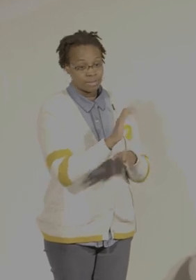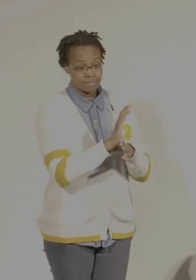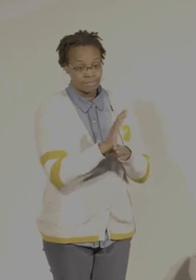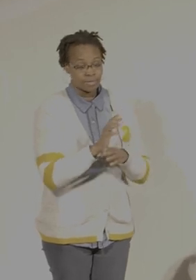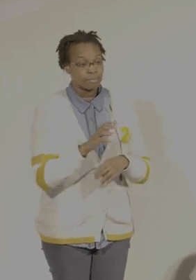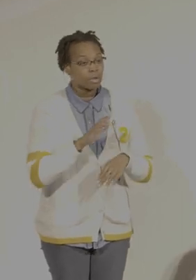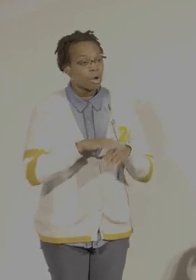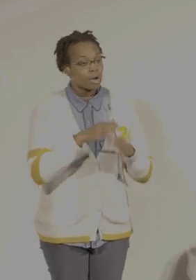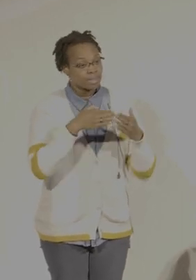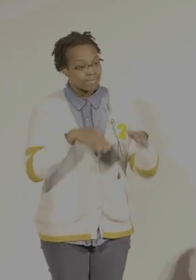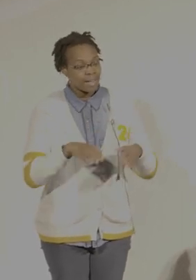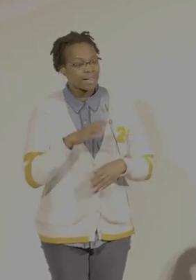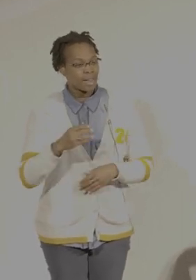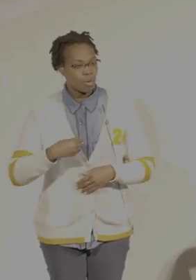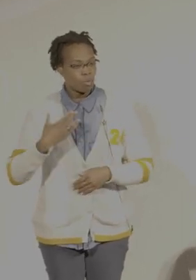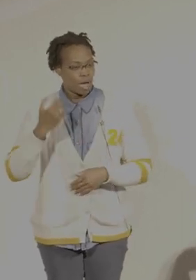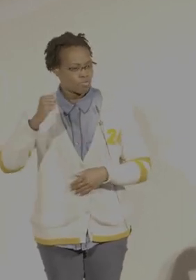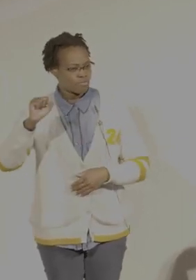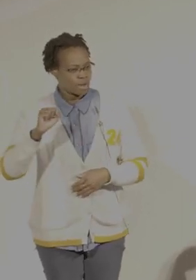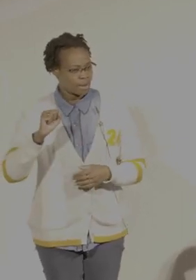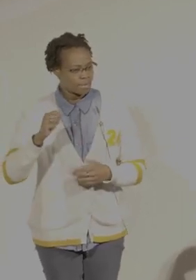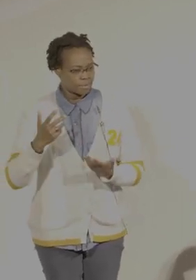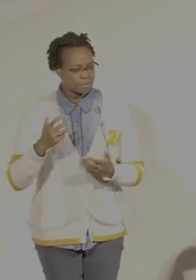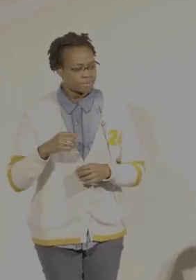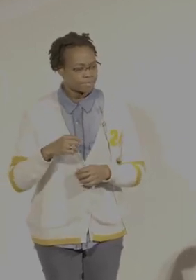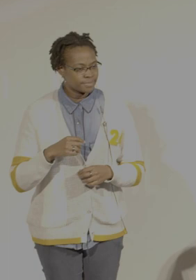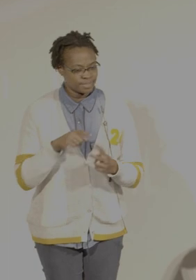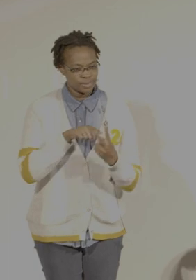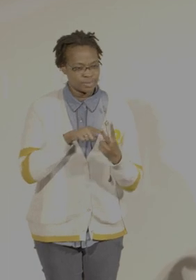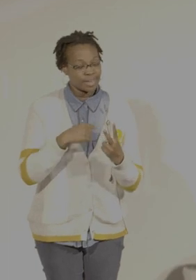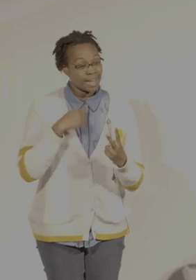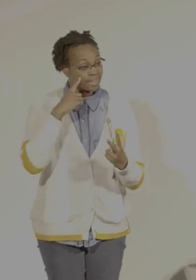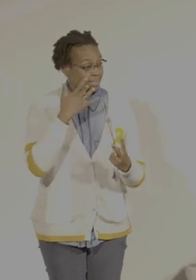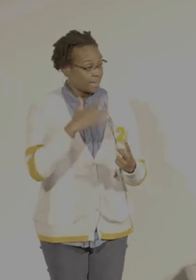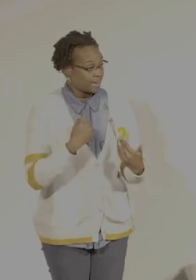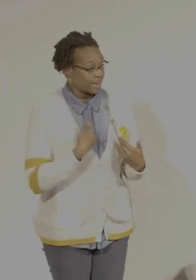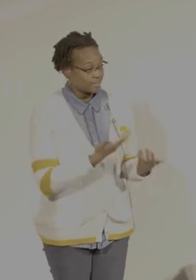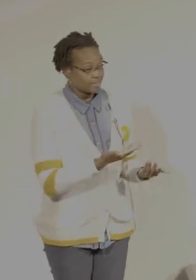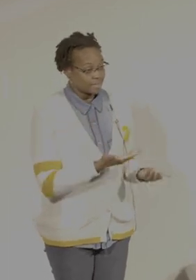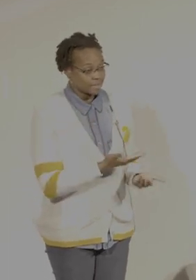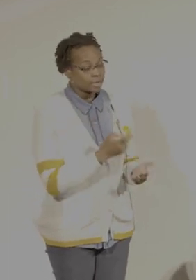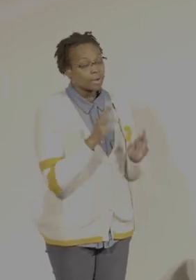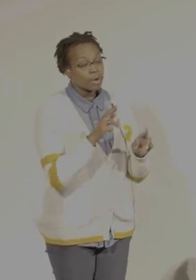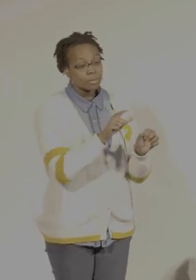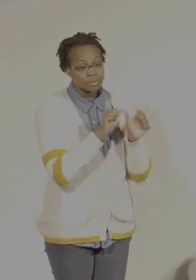and "White Rebel." And I think that we're just lucky to have you here. We hope that you're continuing to make